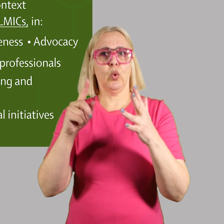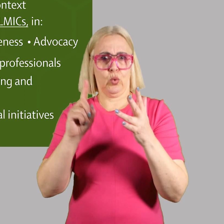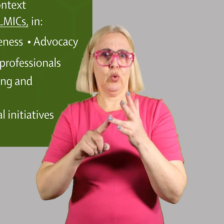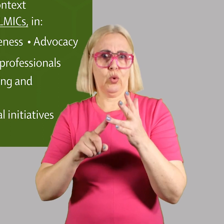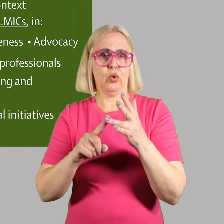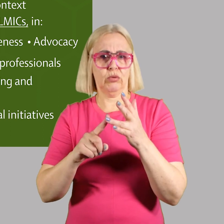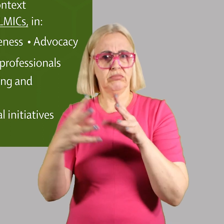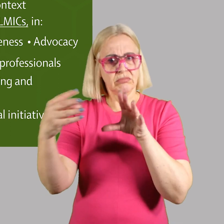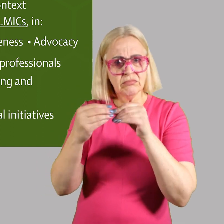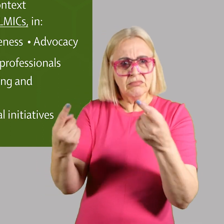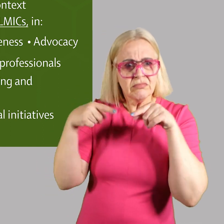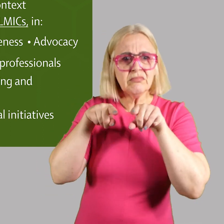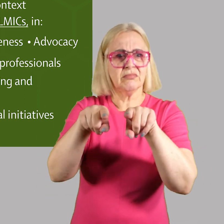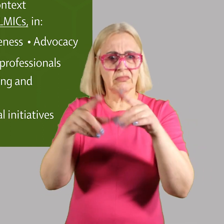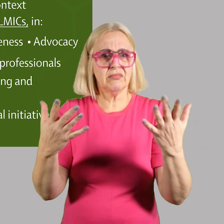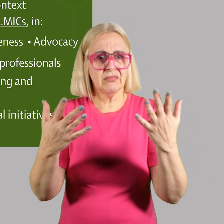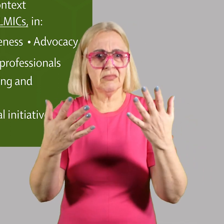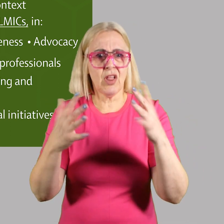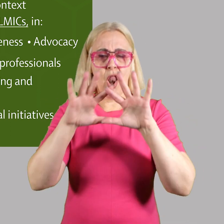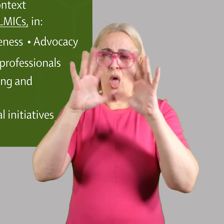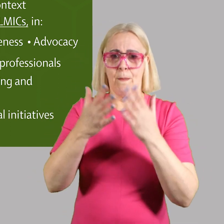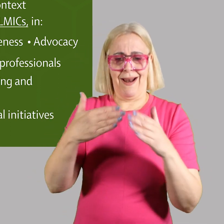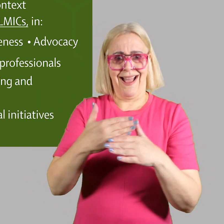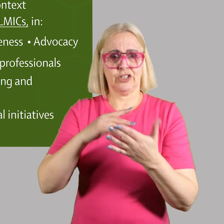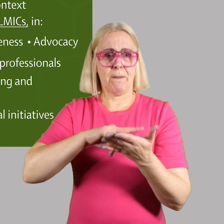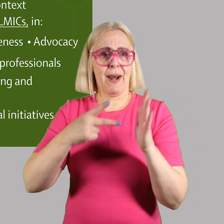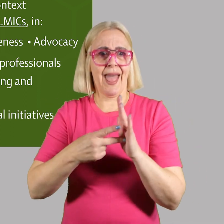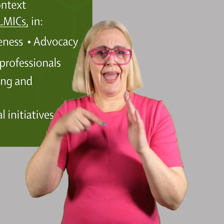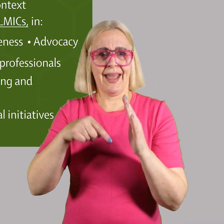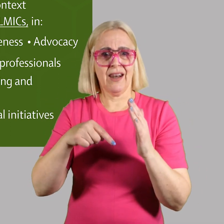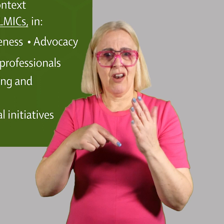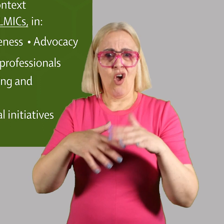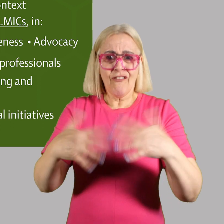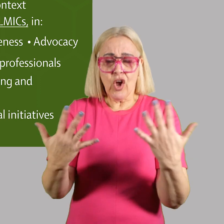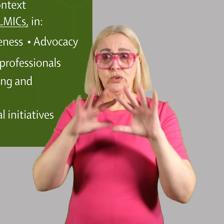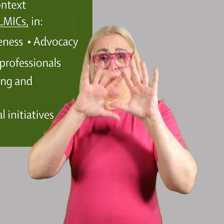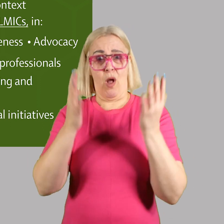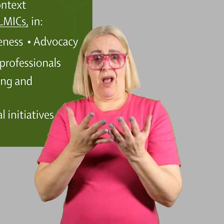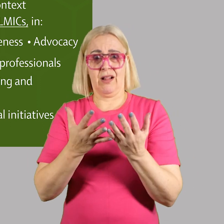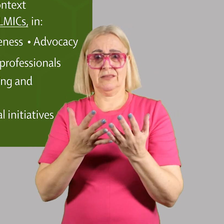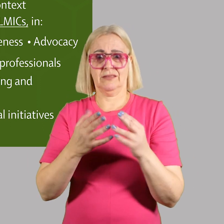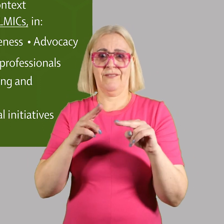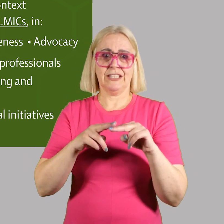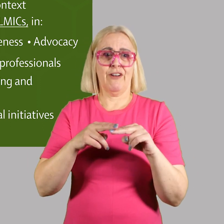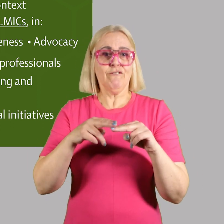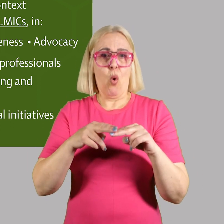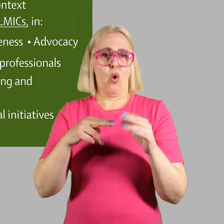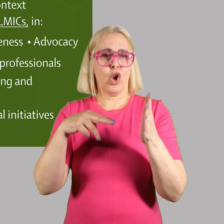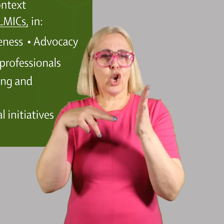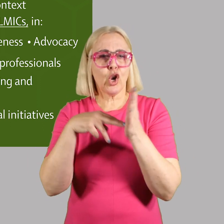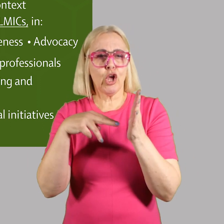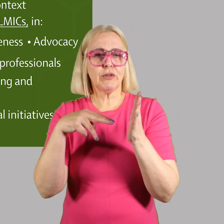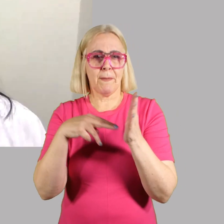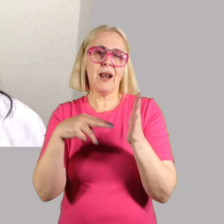including the WHO Intersectoral Global Action Plan, and of course the World Federation for Neurorehabilitation.